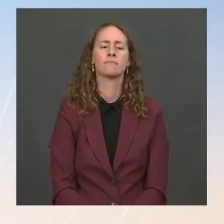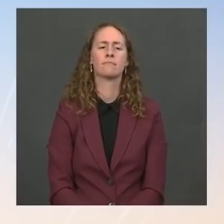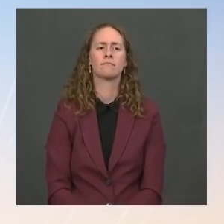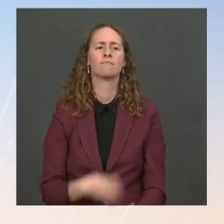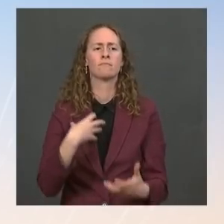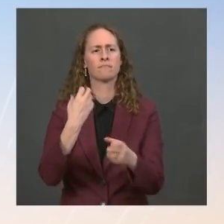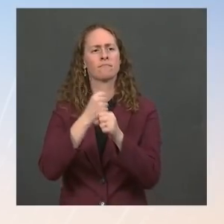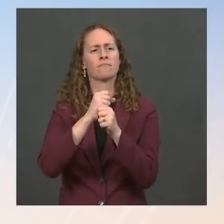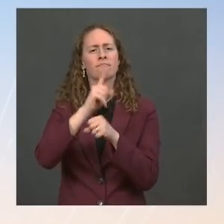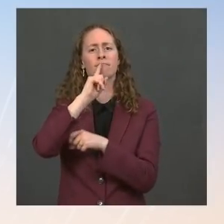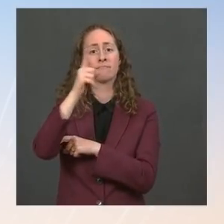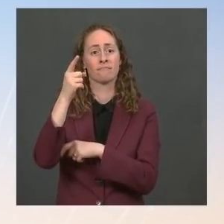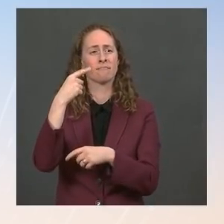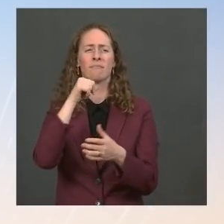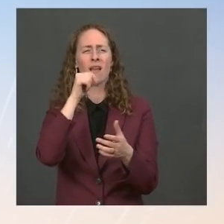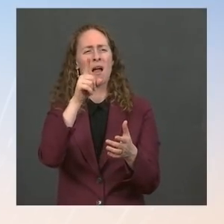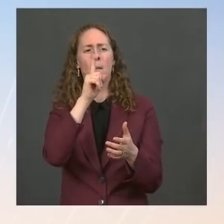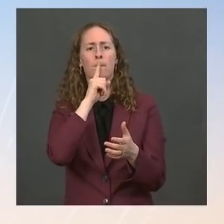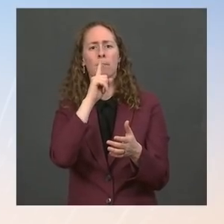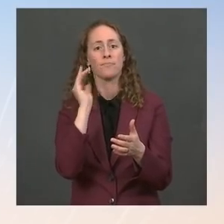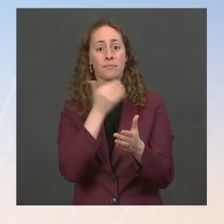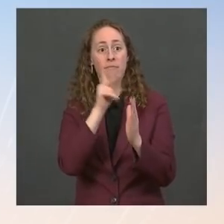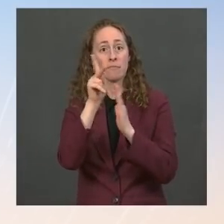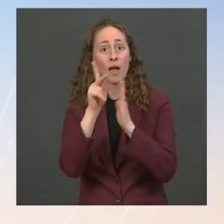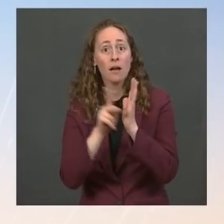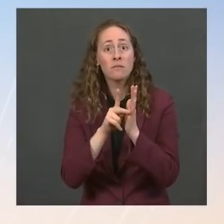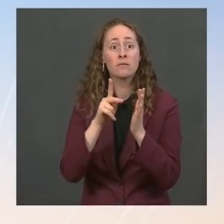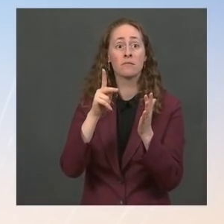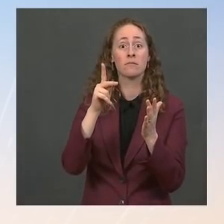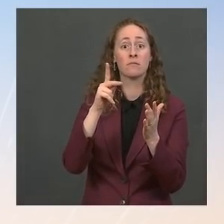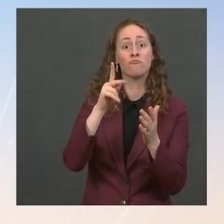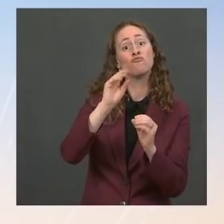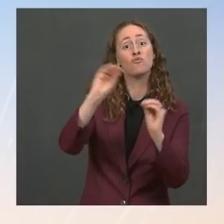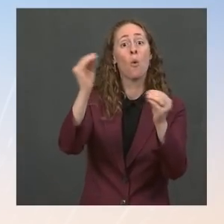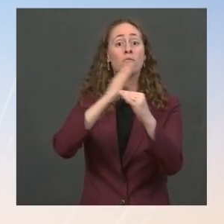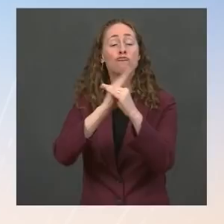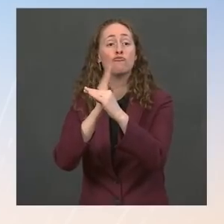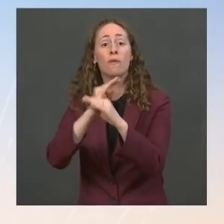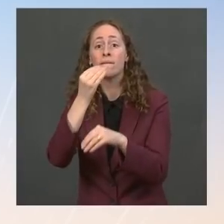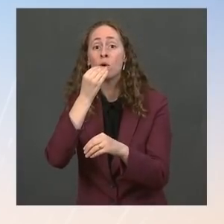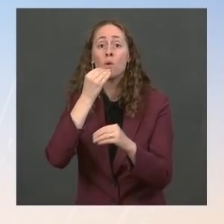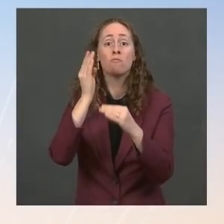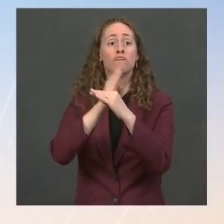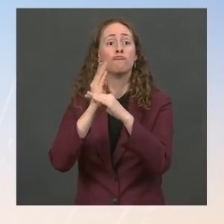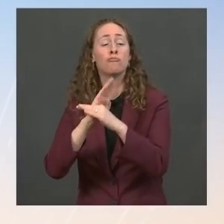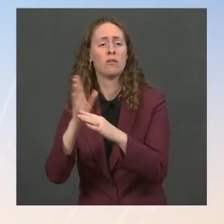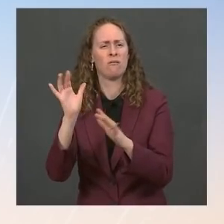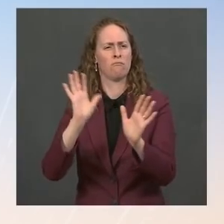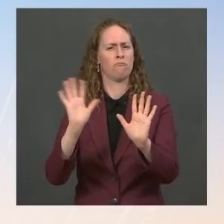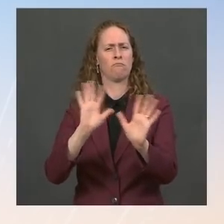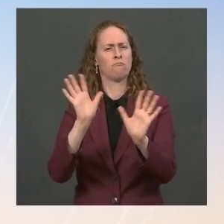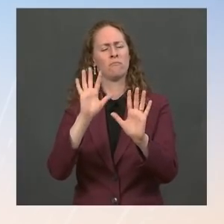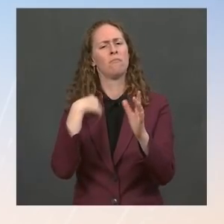Obviously, any circumstance where individuals are not treated humanely, whether they are coming to our border or not,